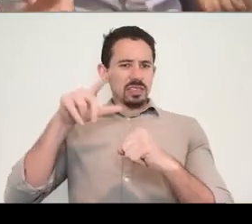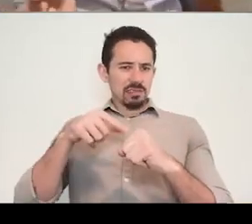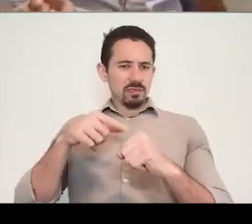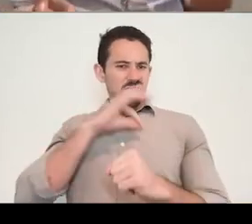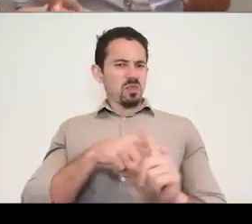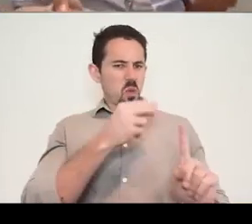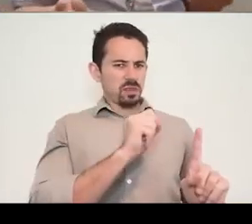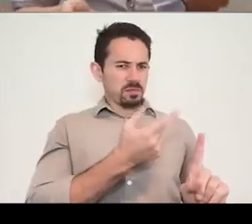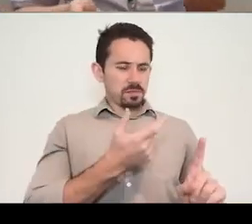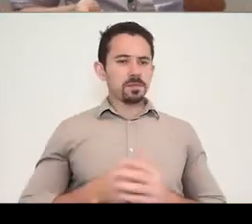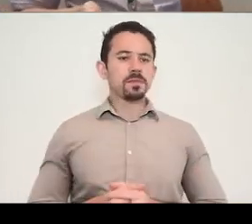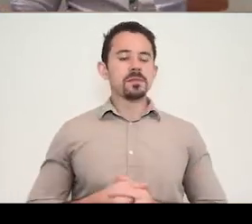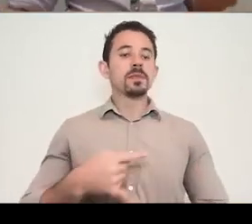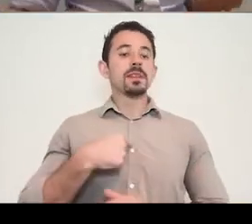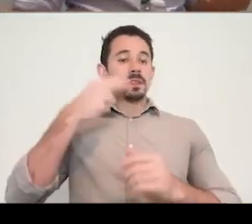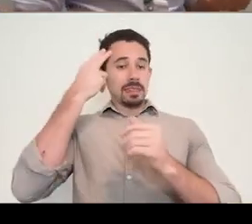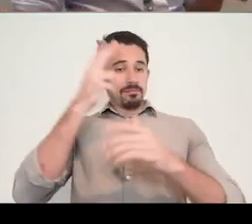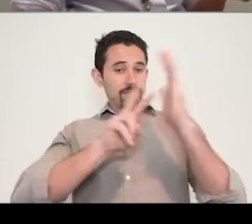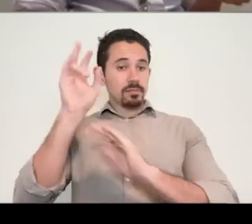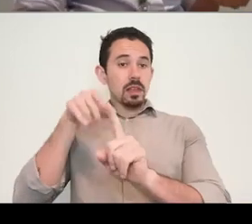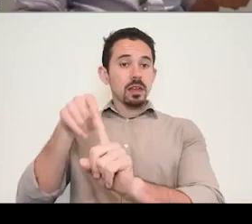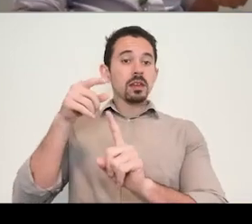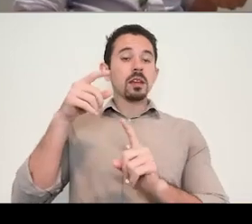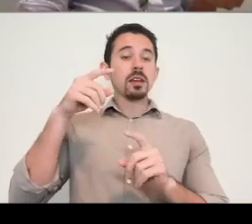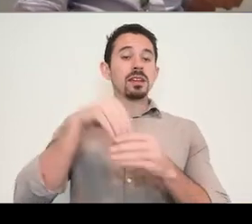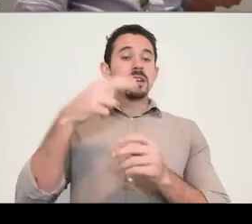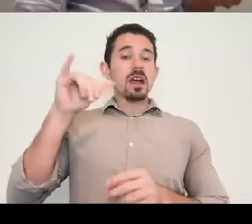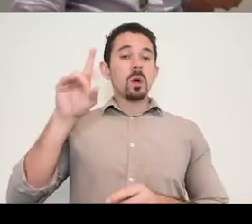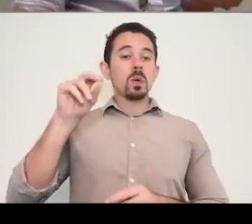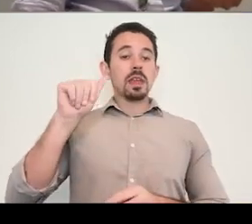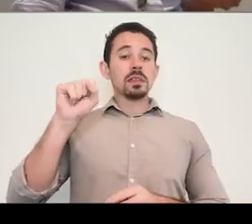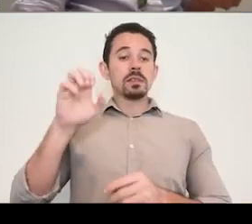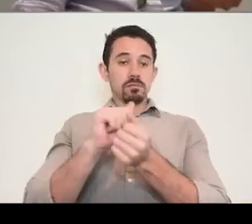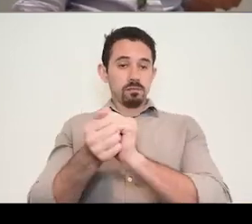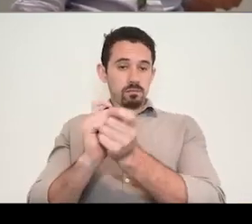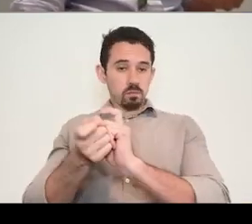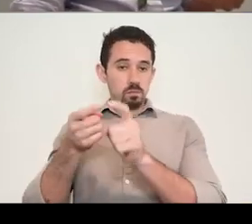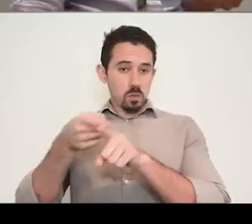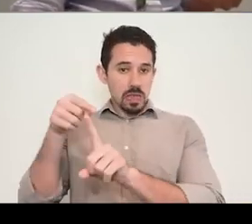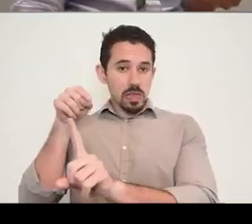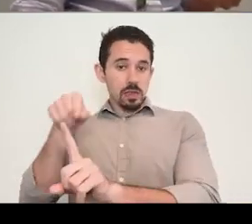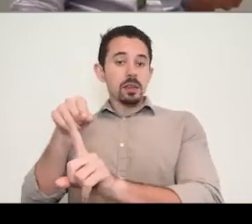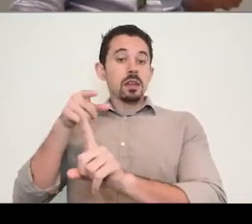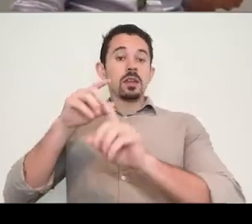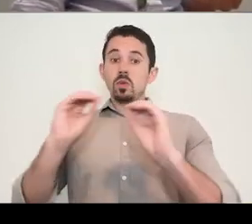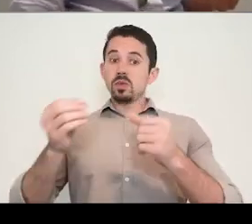beneficial to the host? We hypothesize that in a hydrolase mutant strain with no secreted Pel,